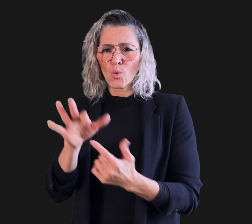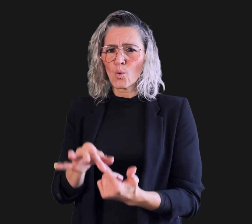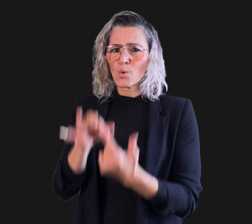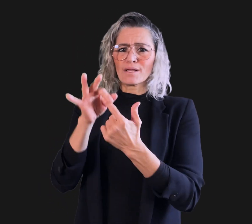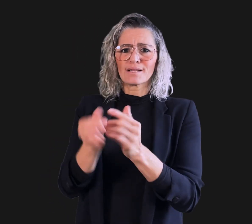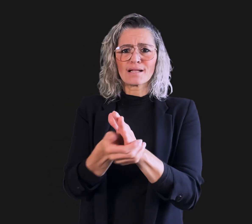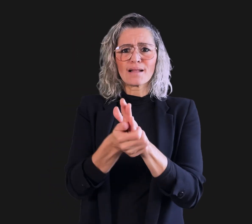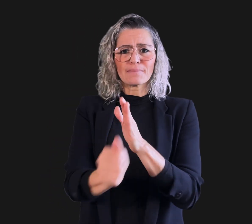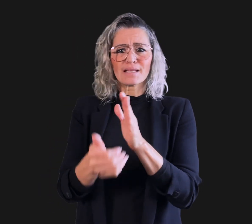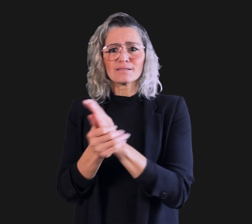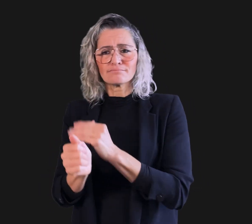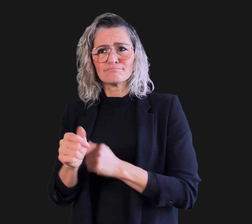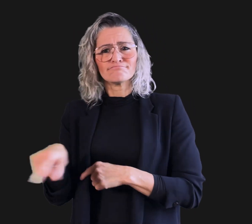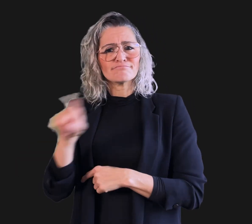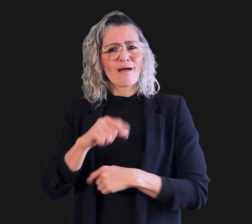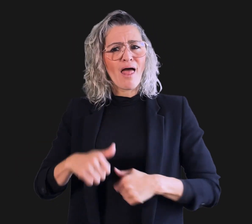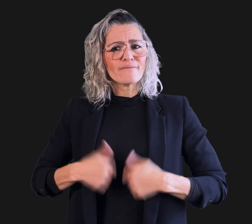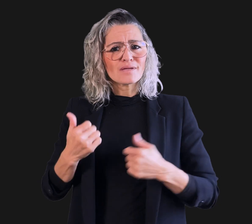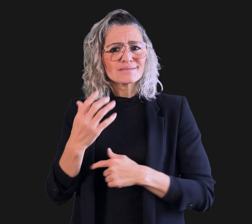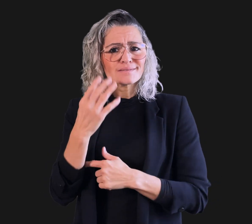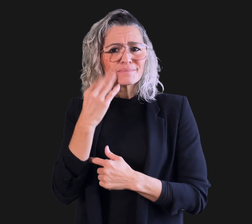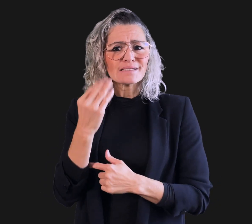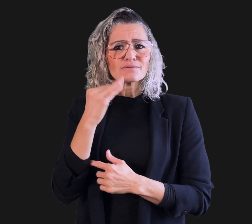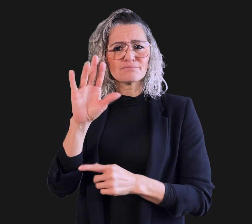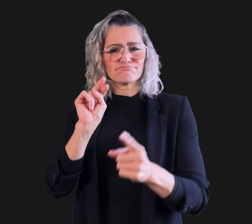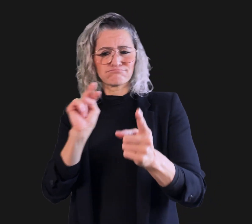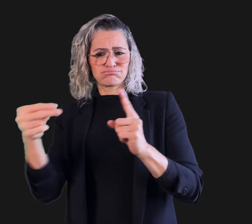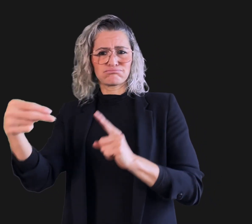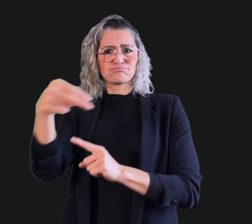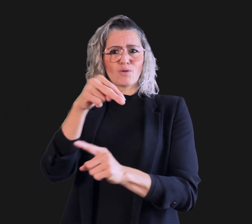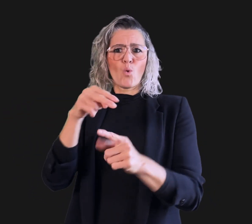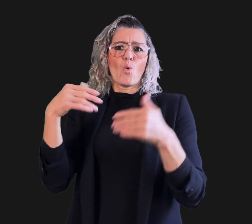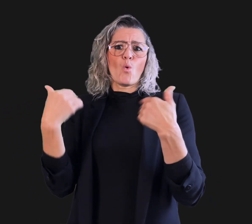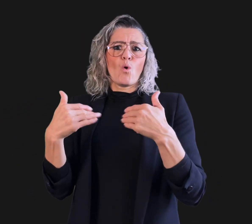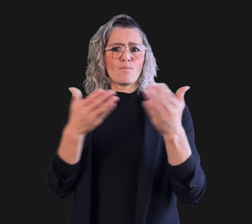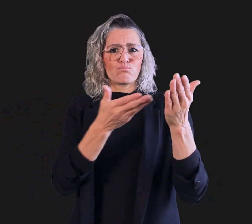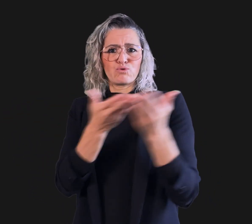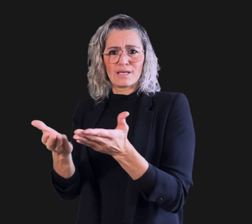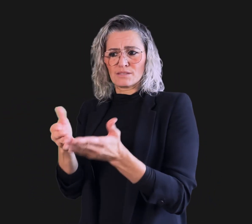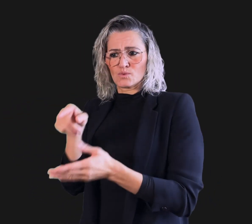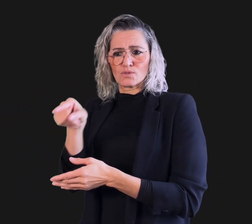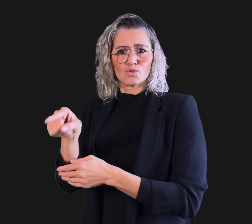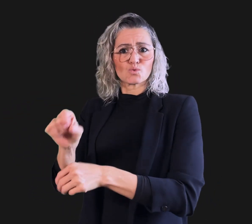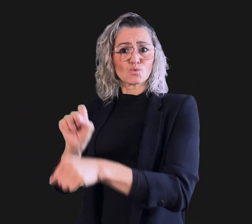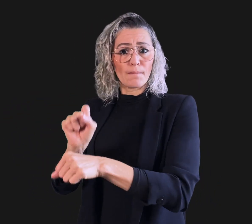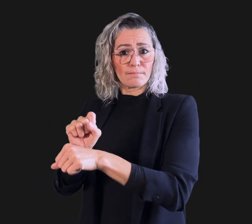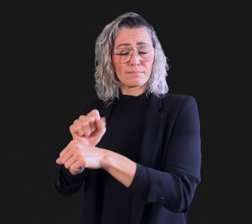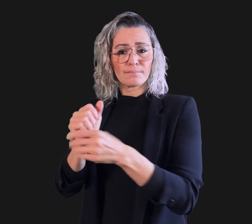on the unique abilities, lived experience and perspectives they would bring to the job.